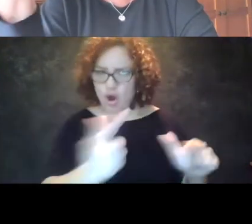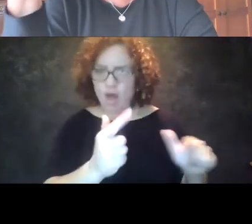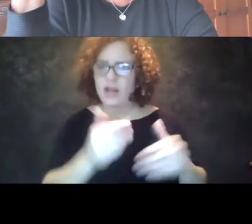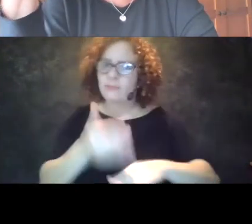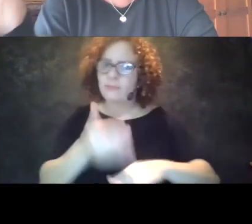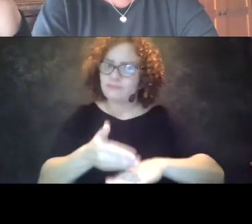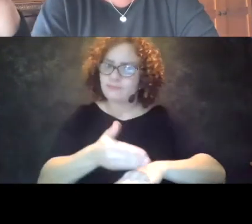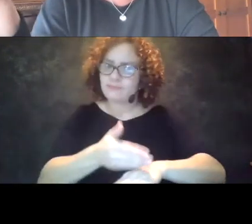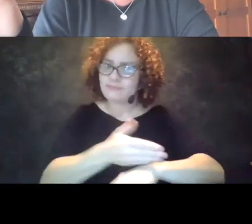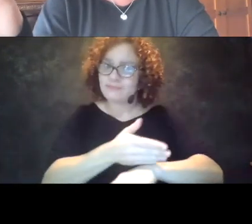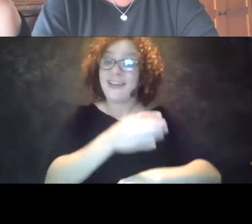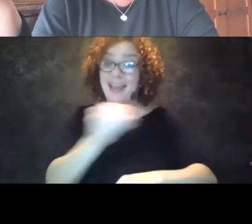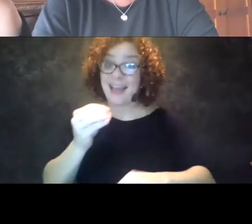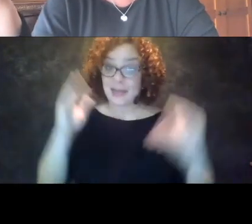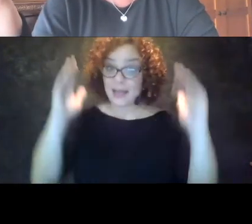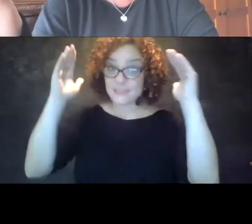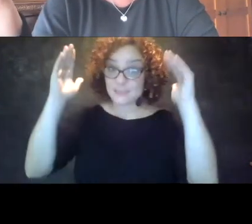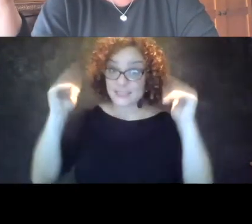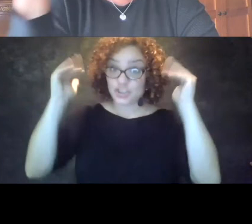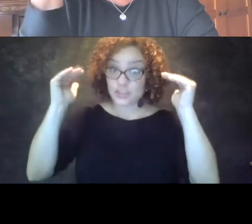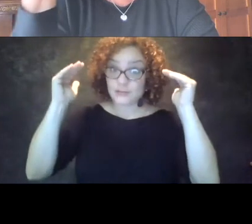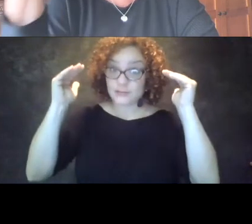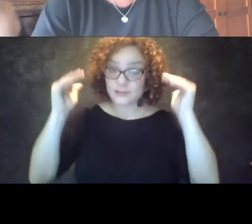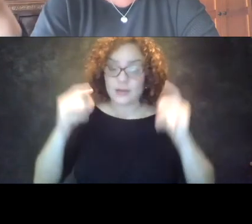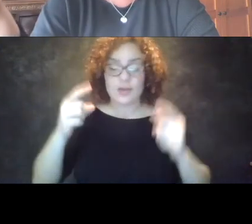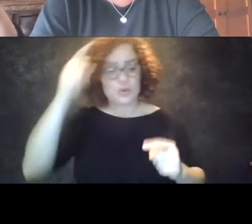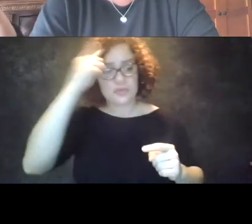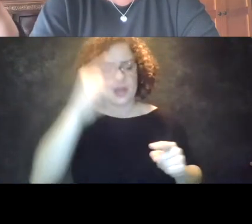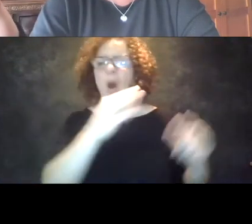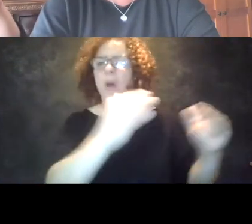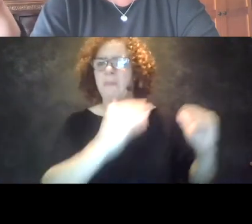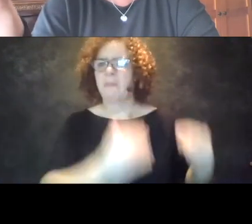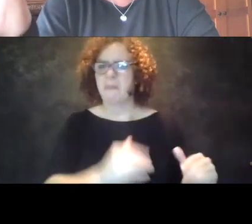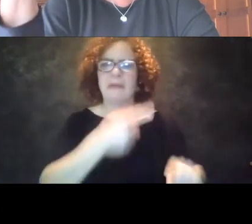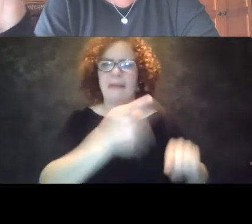the expectation that the child can learn that the child will learn that the child can make